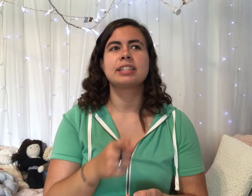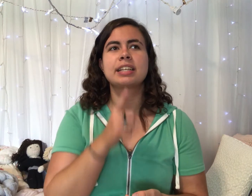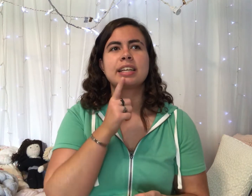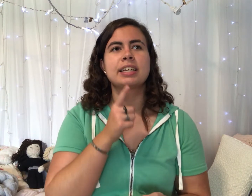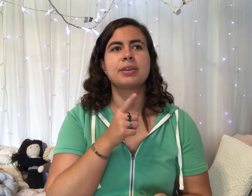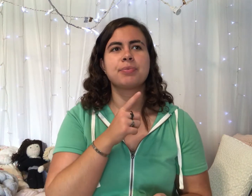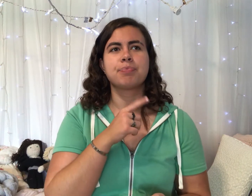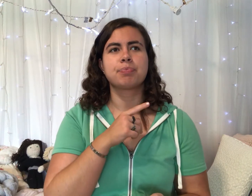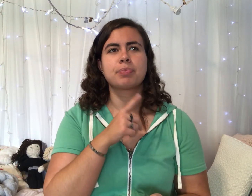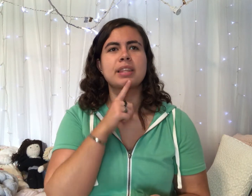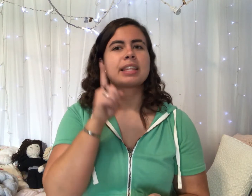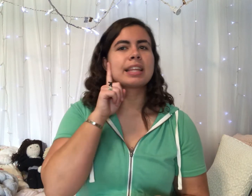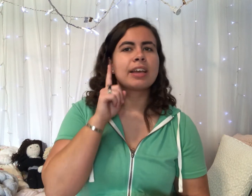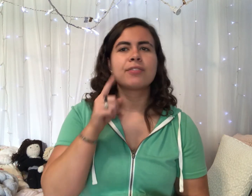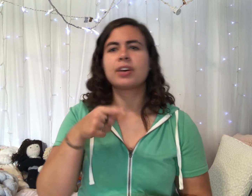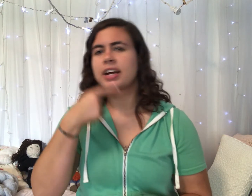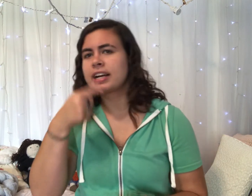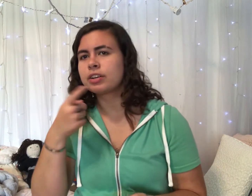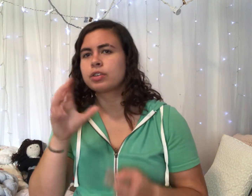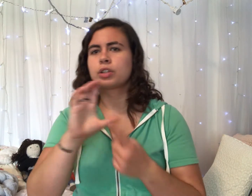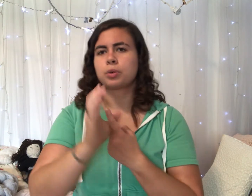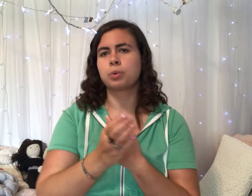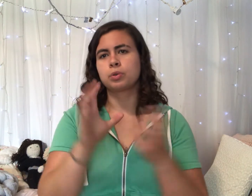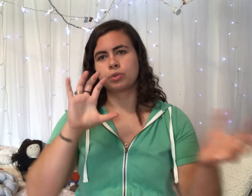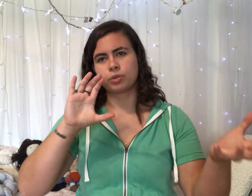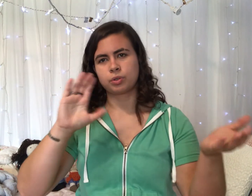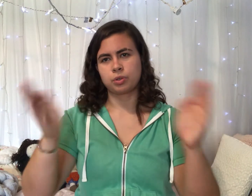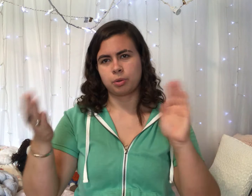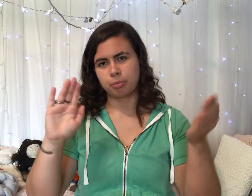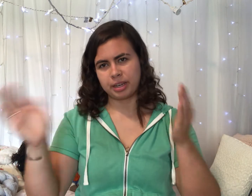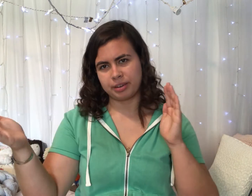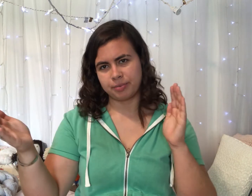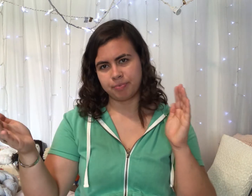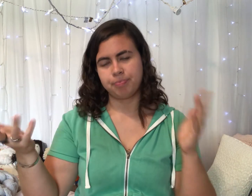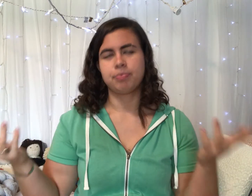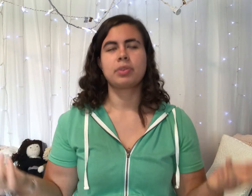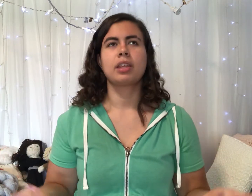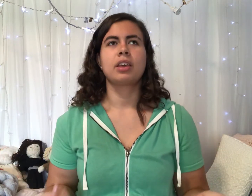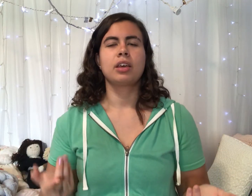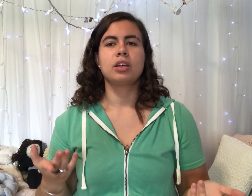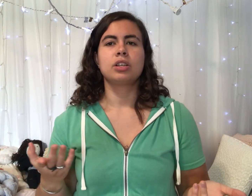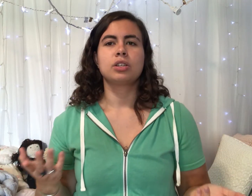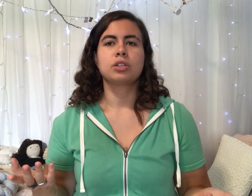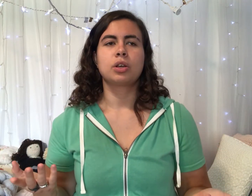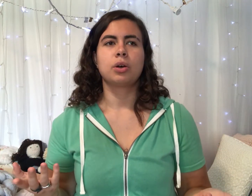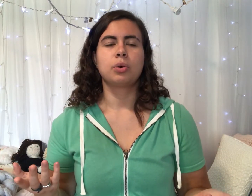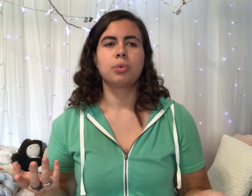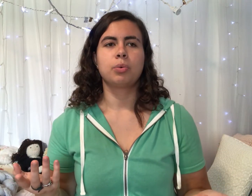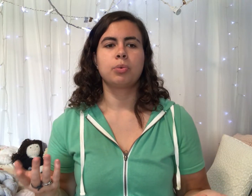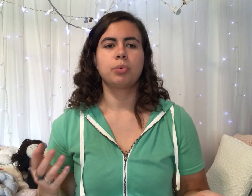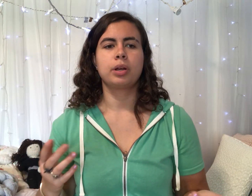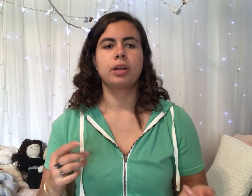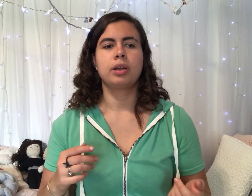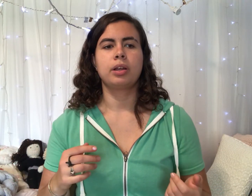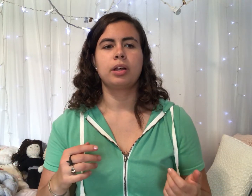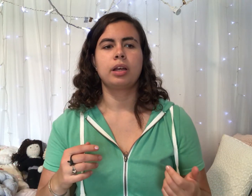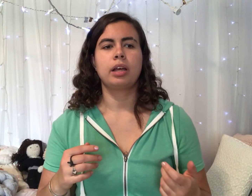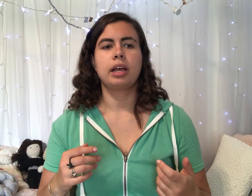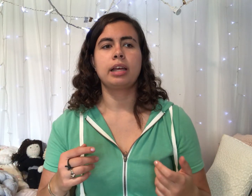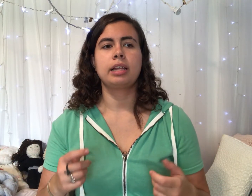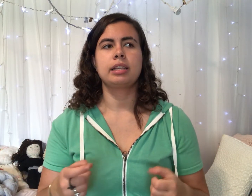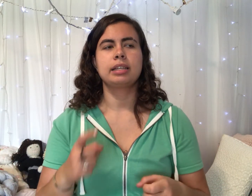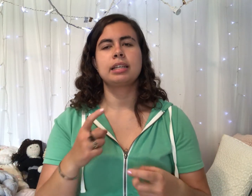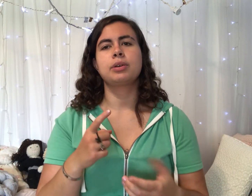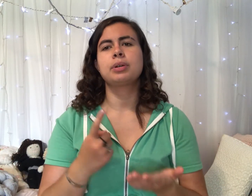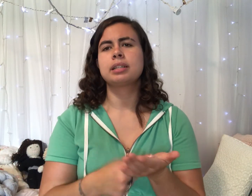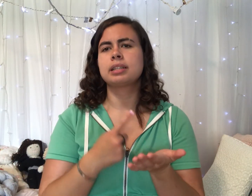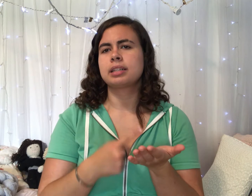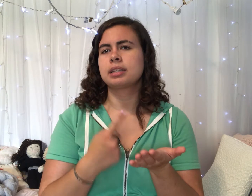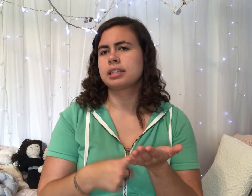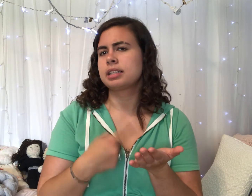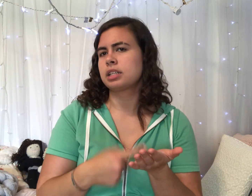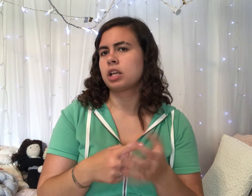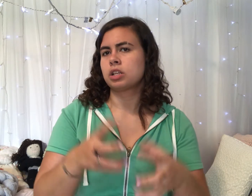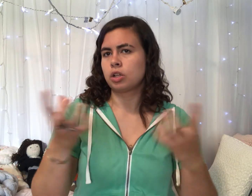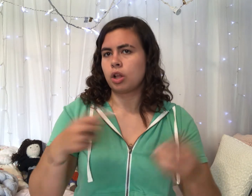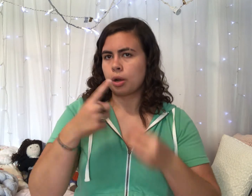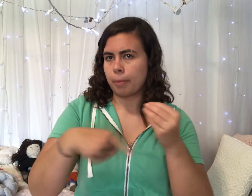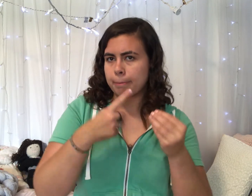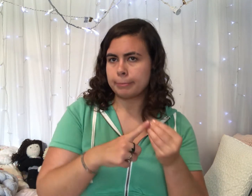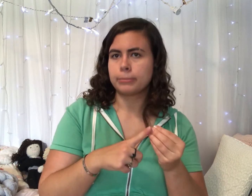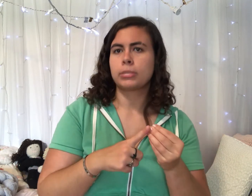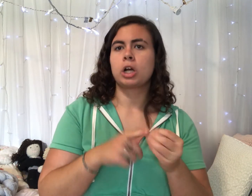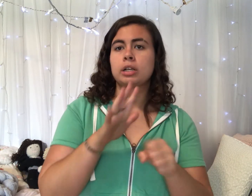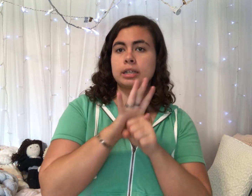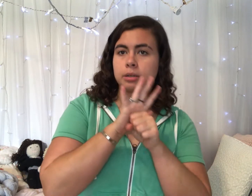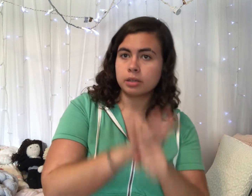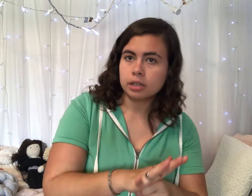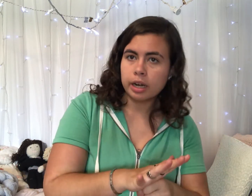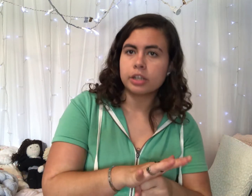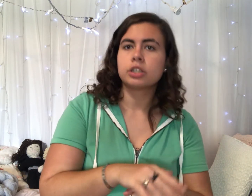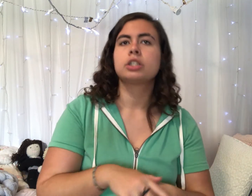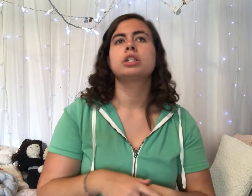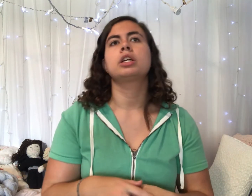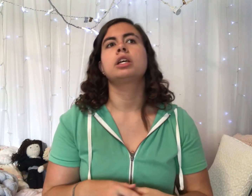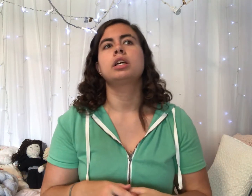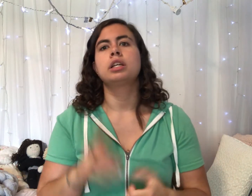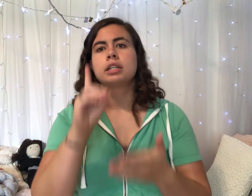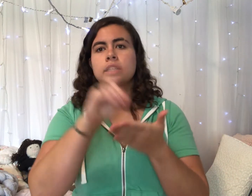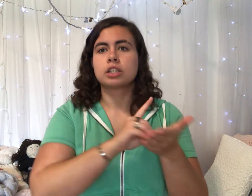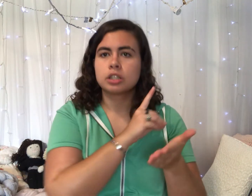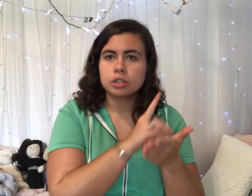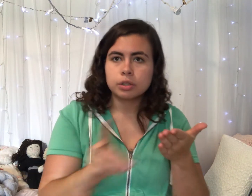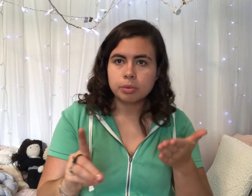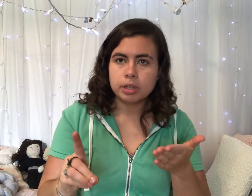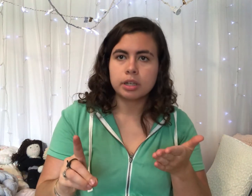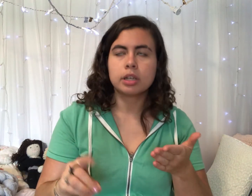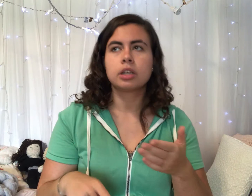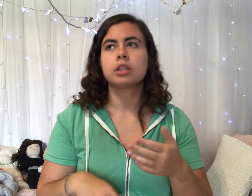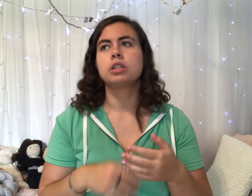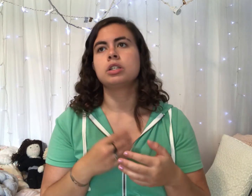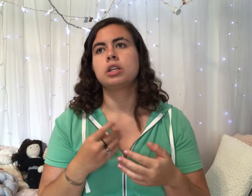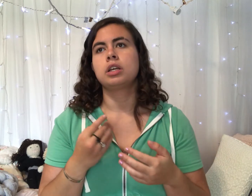is comparing Deaf and Hearing cultures. So it's a lot about oppression, discrimination,